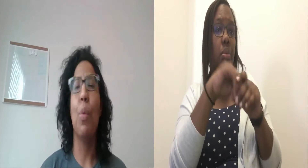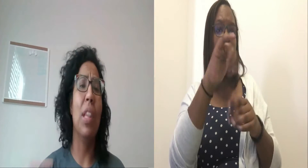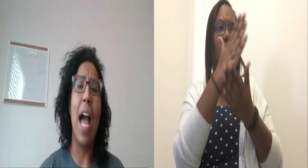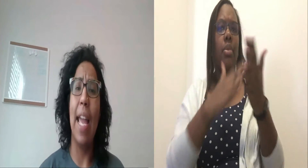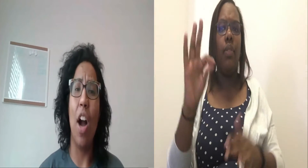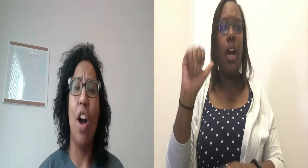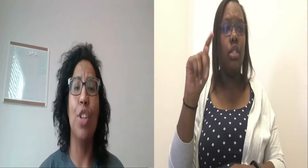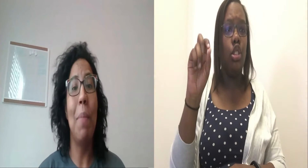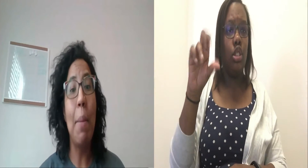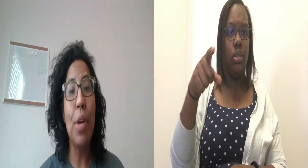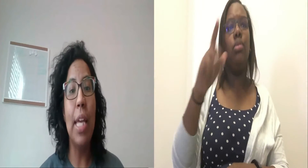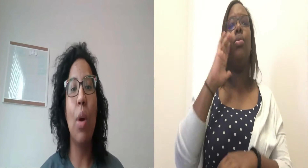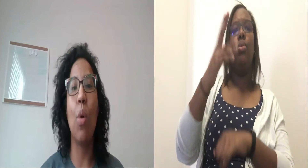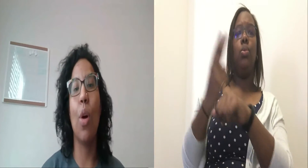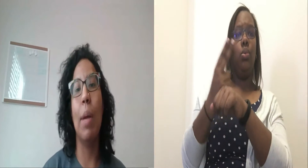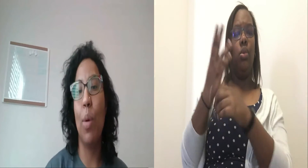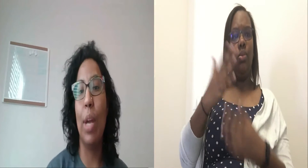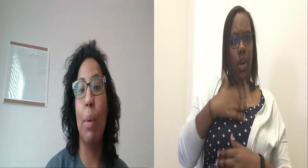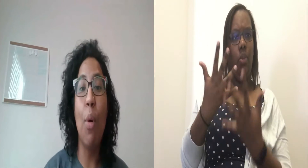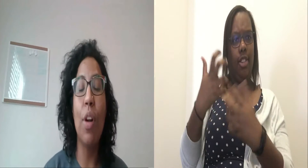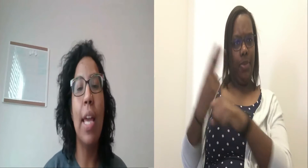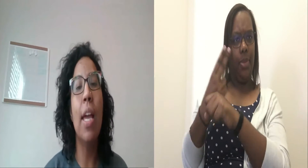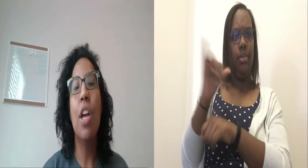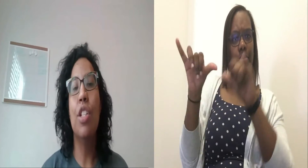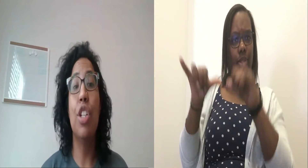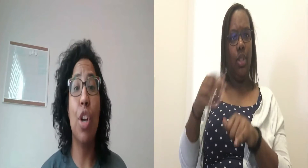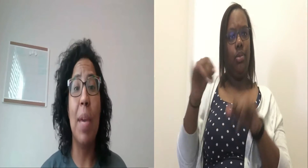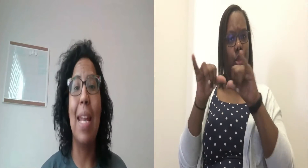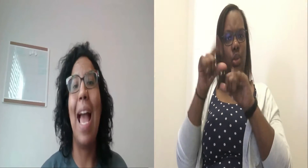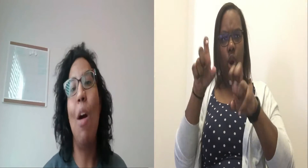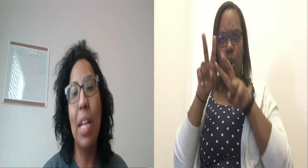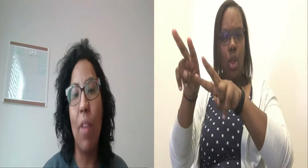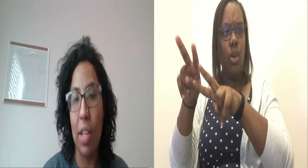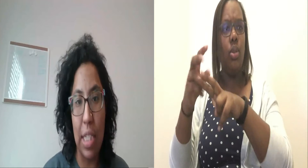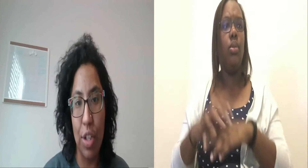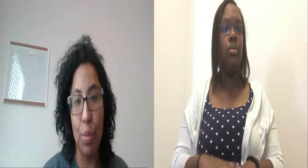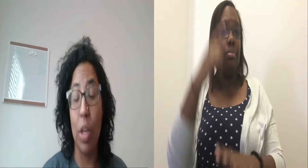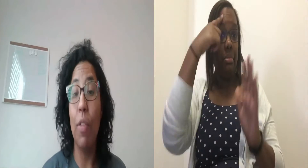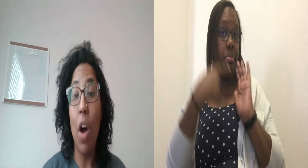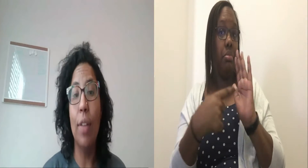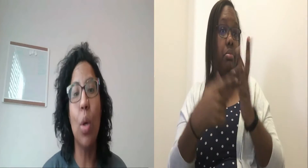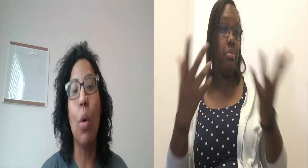relying on your memory or employee reporting to determine how many volunteers were involved or